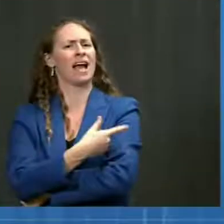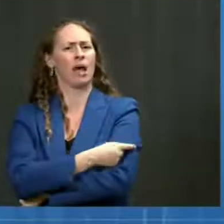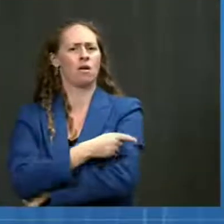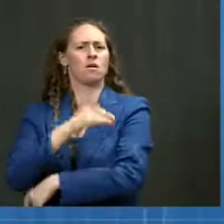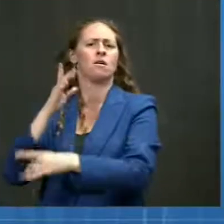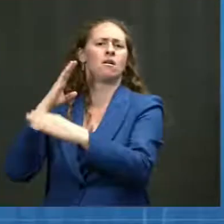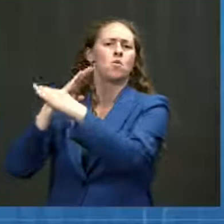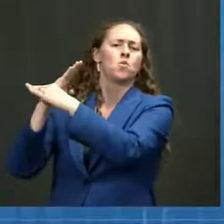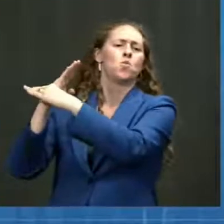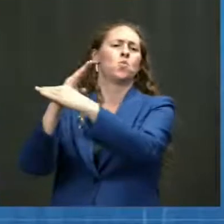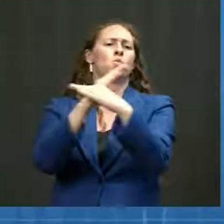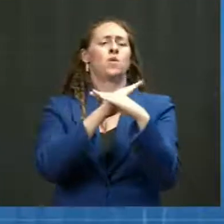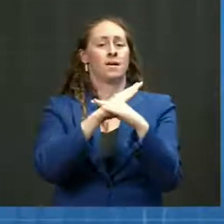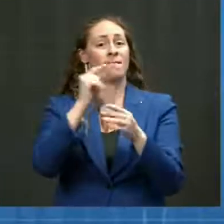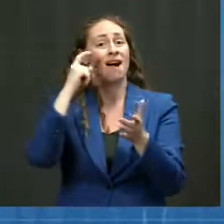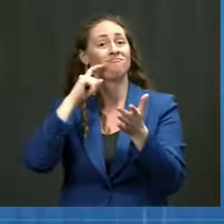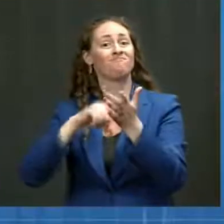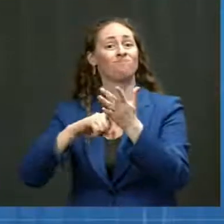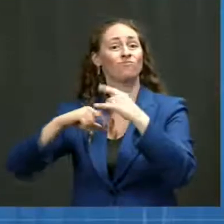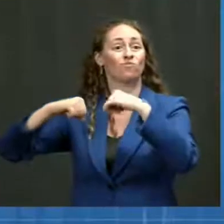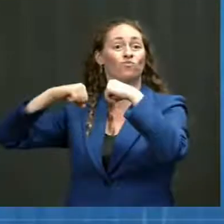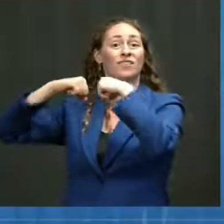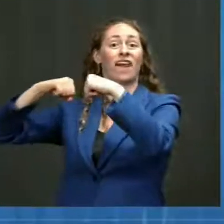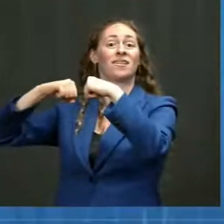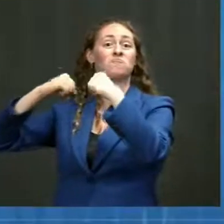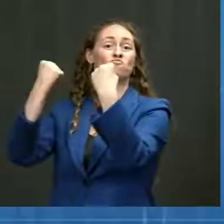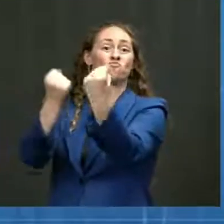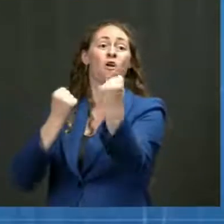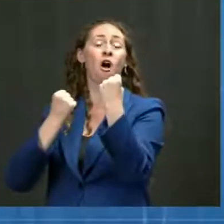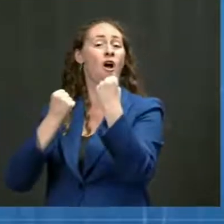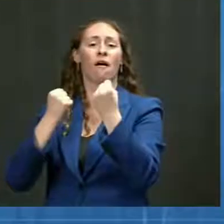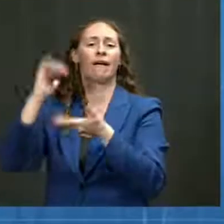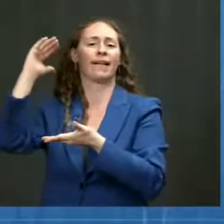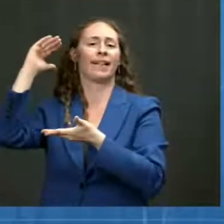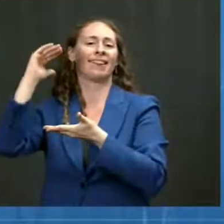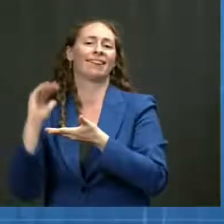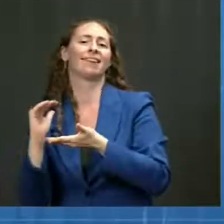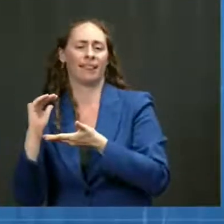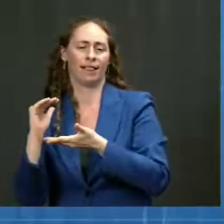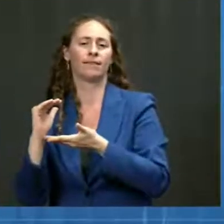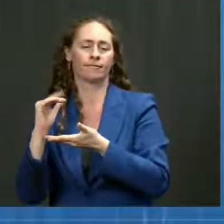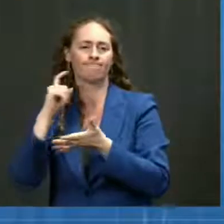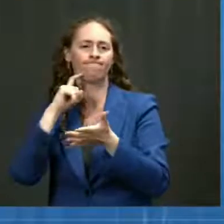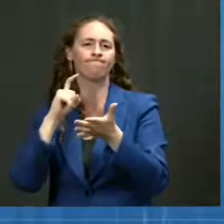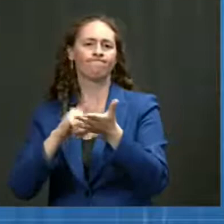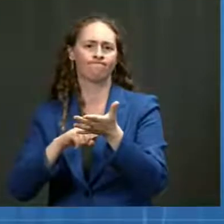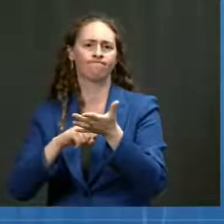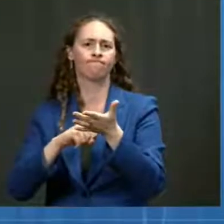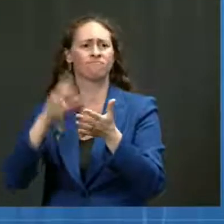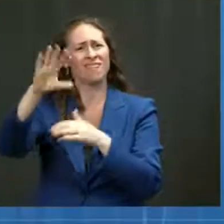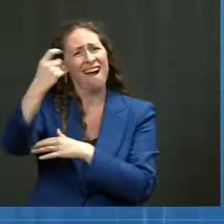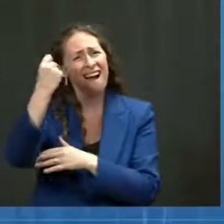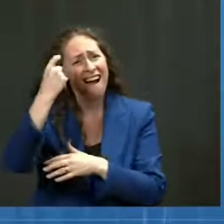VACCINE EFFECTIVENESS AGAINST SARS-CoV-2 INFECTION IS WANING. AND EVEN THOUGH OUR VACCINES